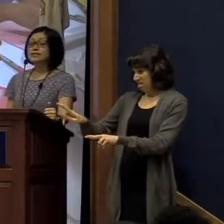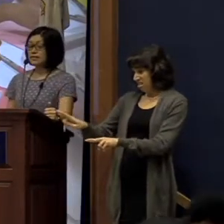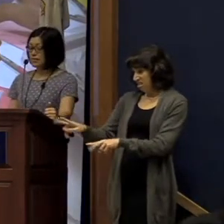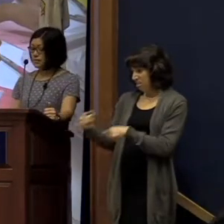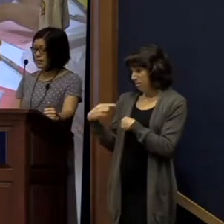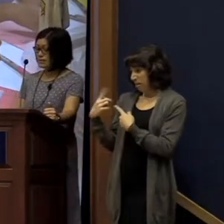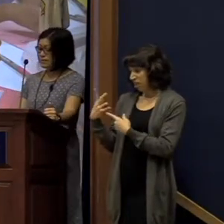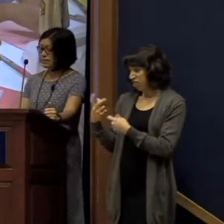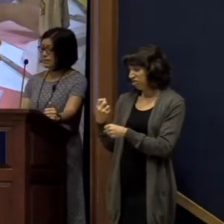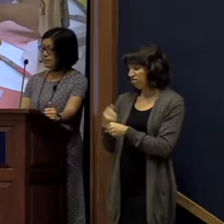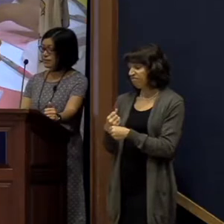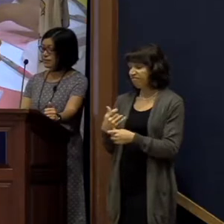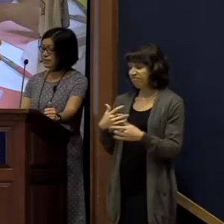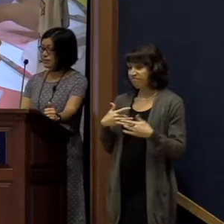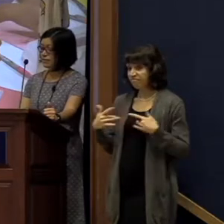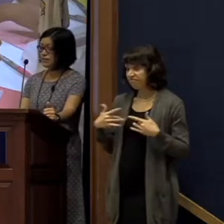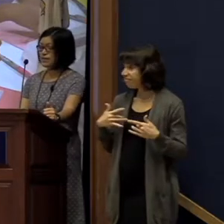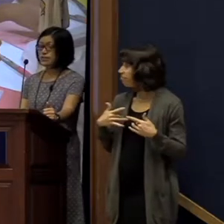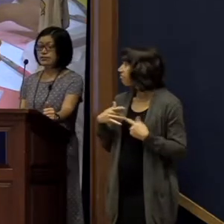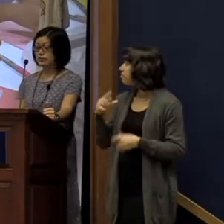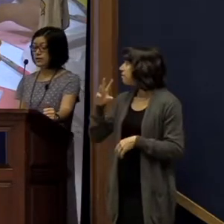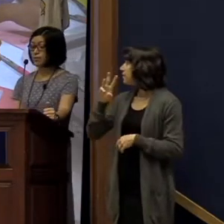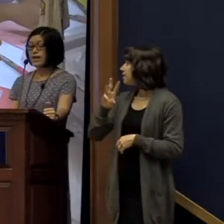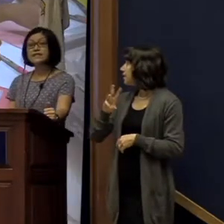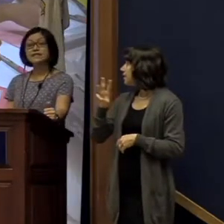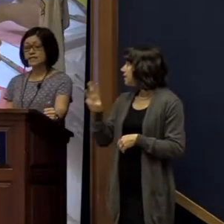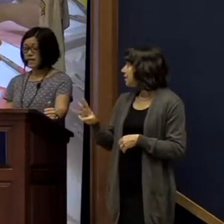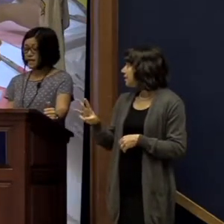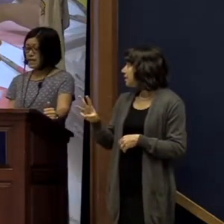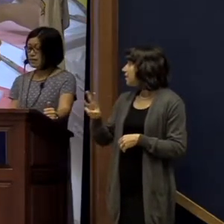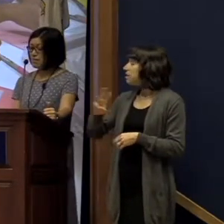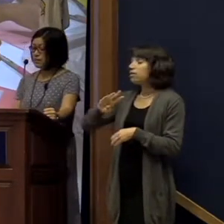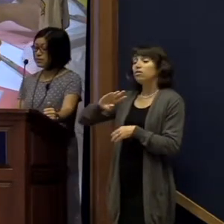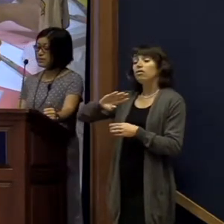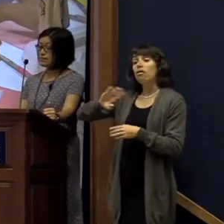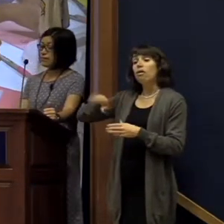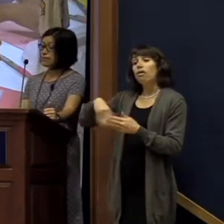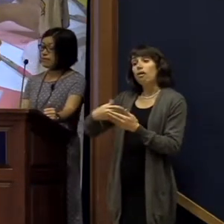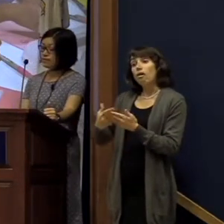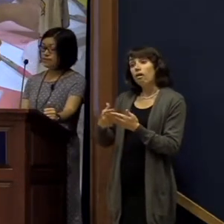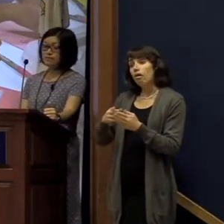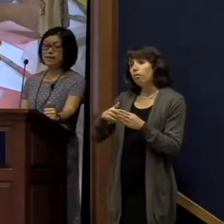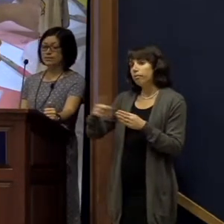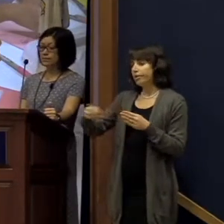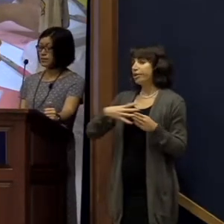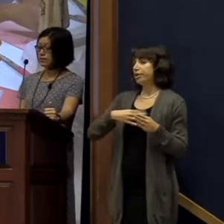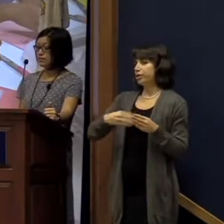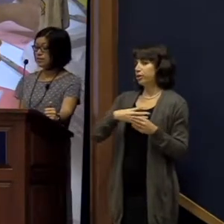67.6 percent of professionals in all stem and engineering fields are white compared to 6.4 percent of black professionals and